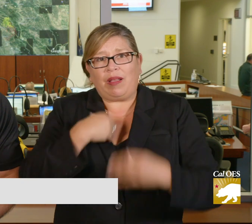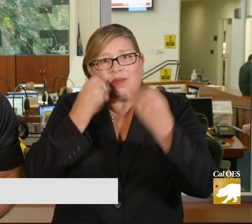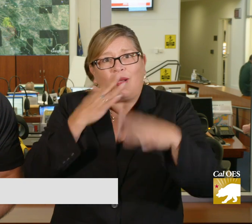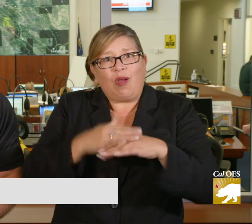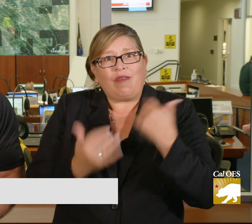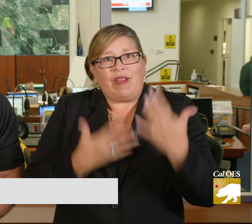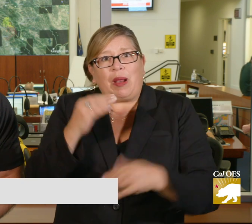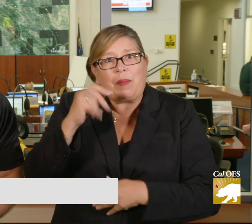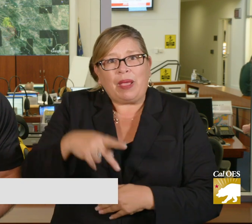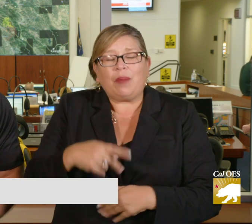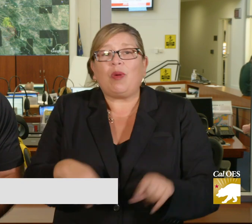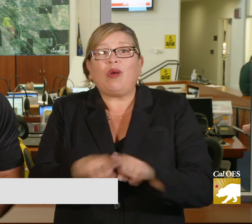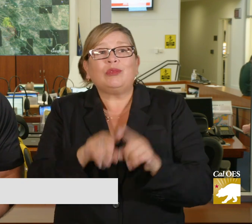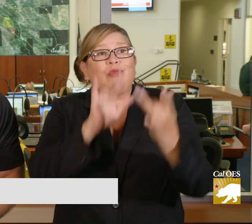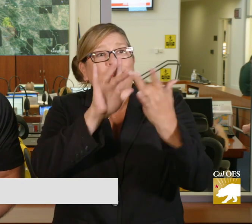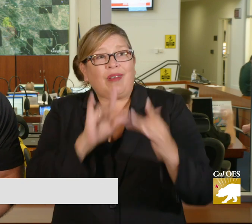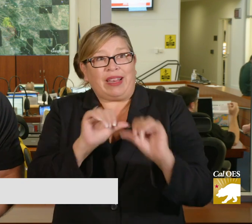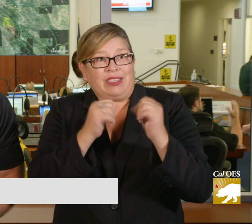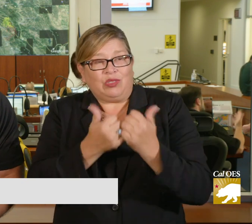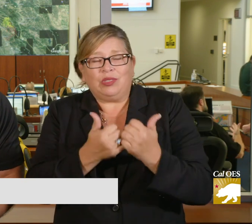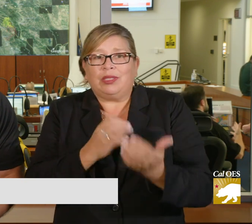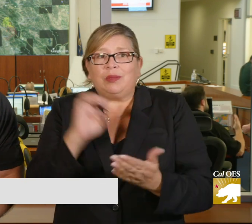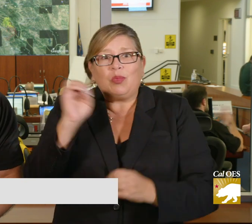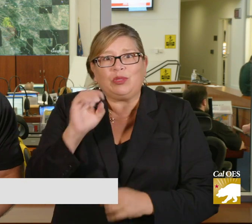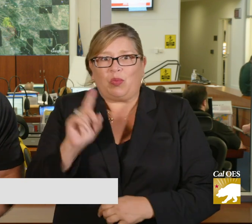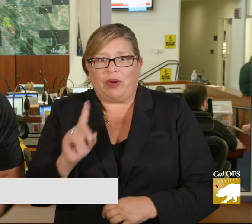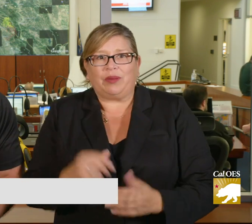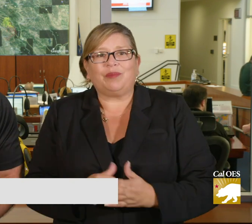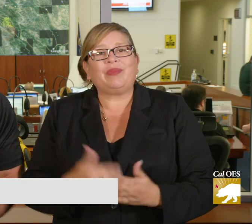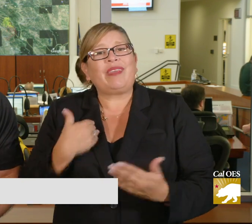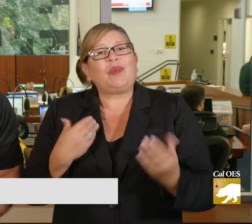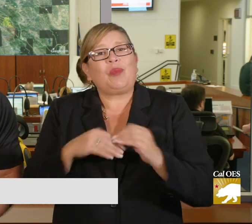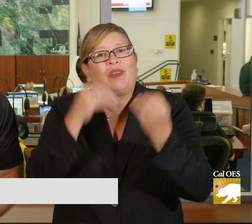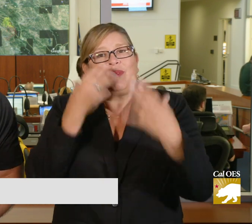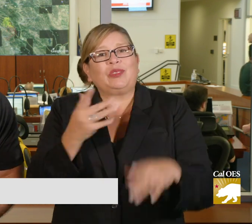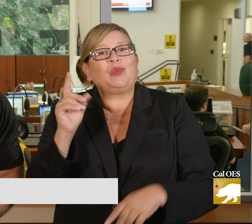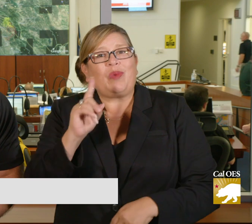also find the latest updates on our blog at OES news.dot com and follow us on